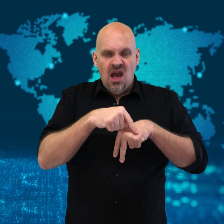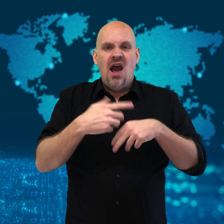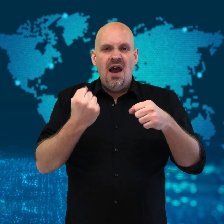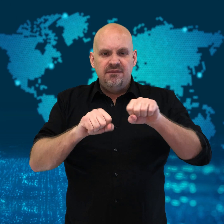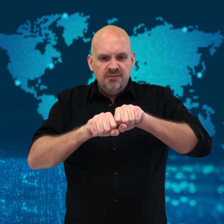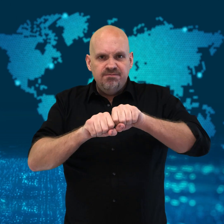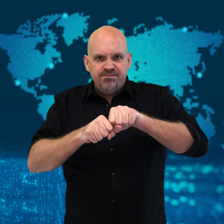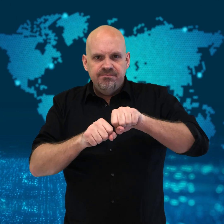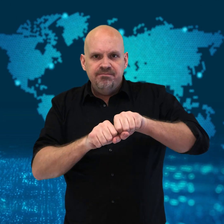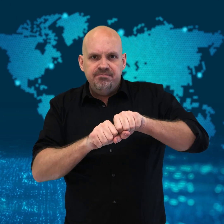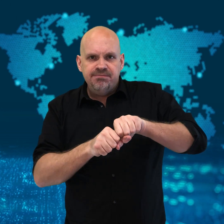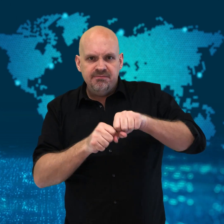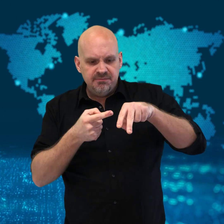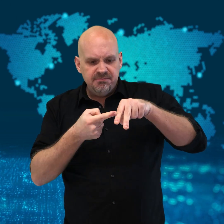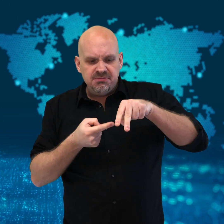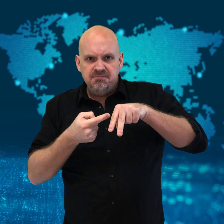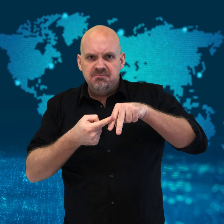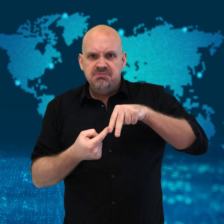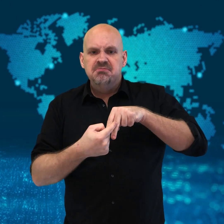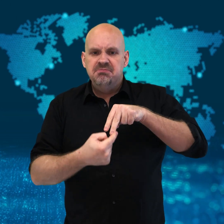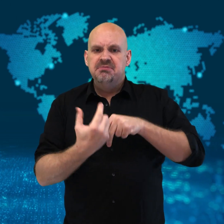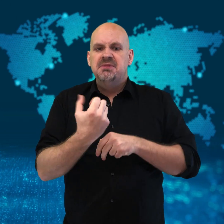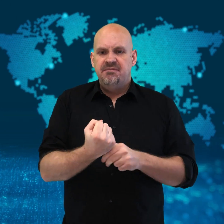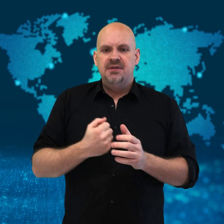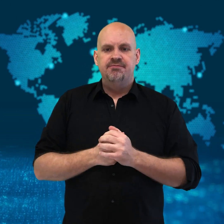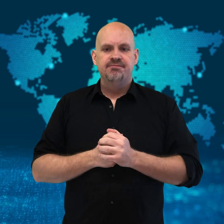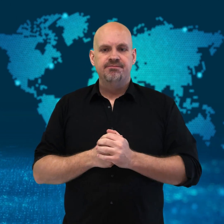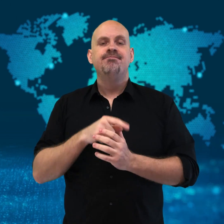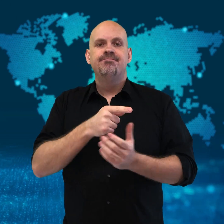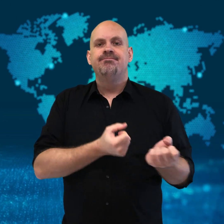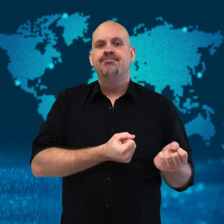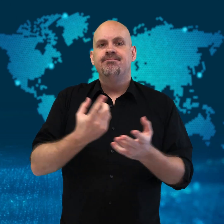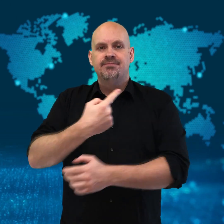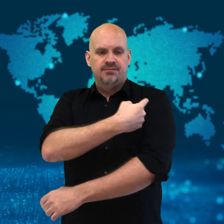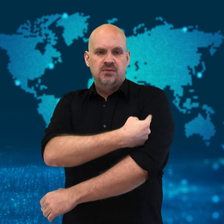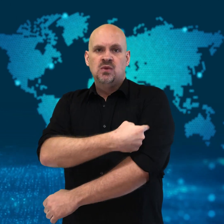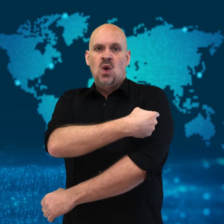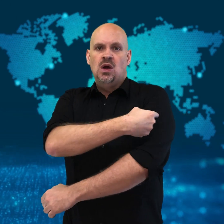prying tools and an axe to pull him out.